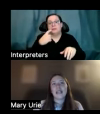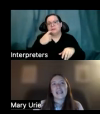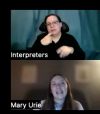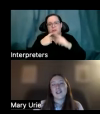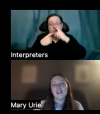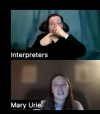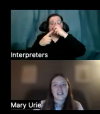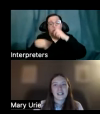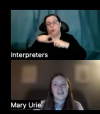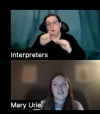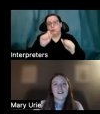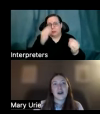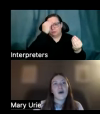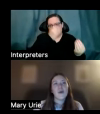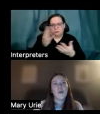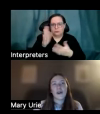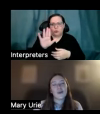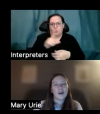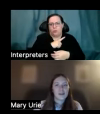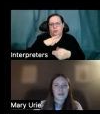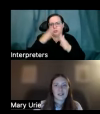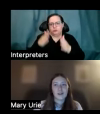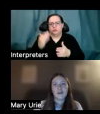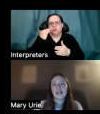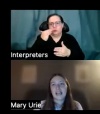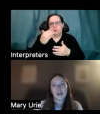can let your legislators know what you want them to do, and